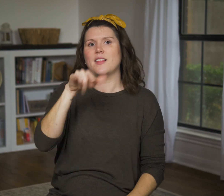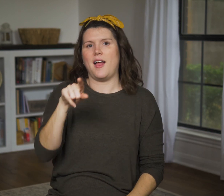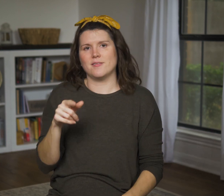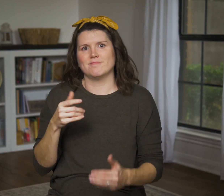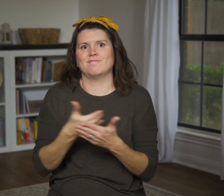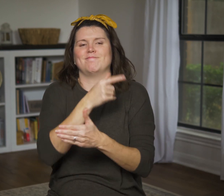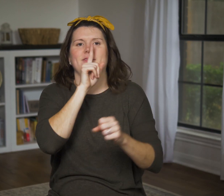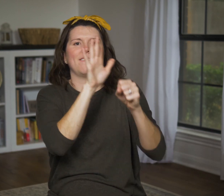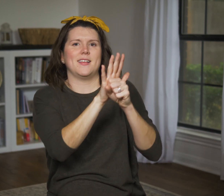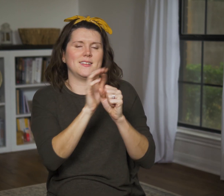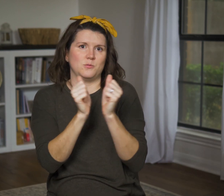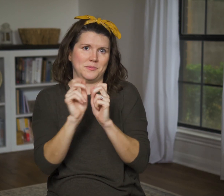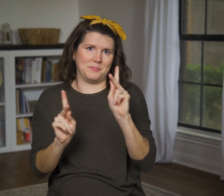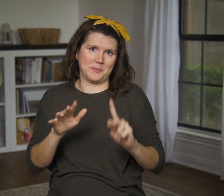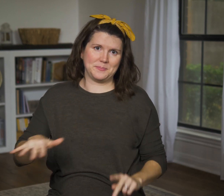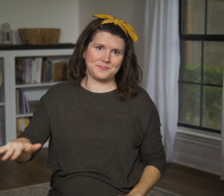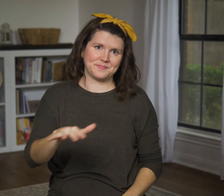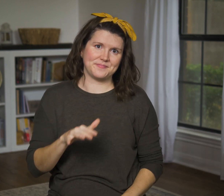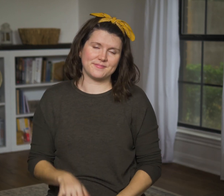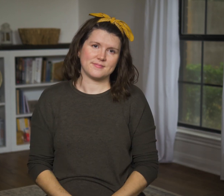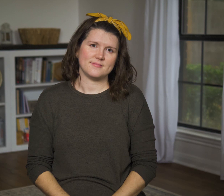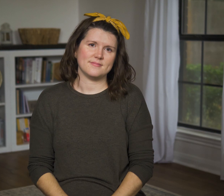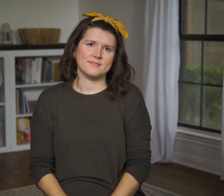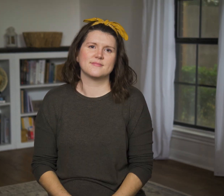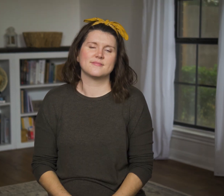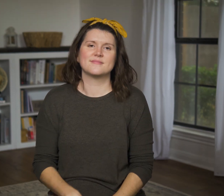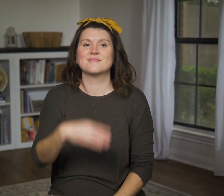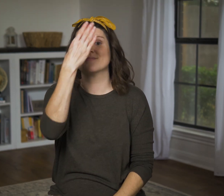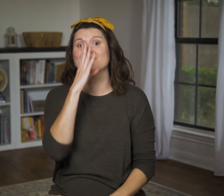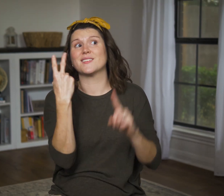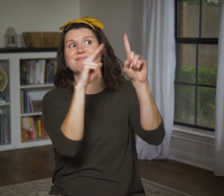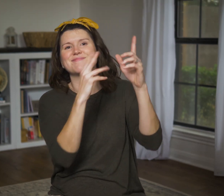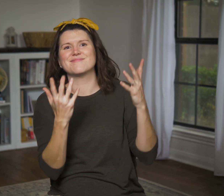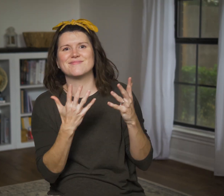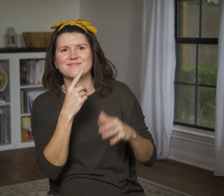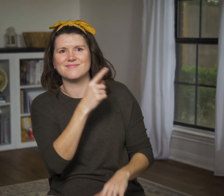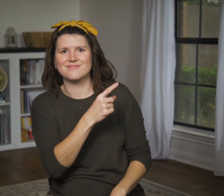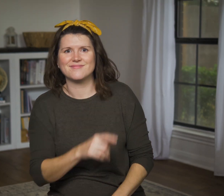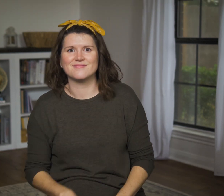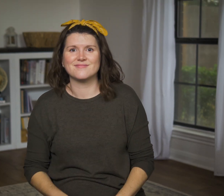then renews the covenant with the people. The God Shot: